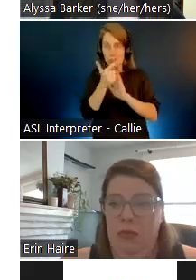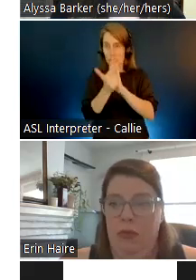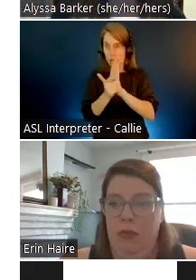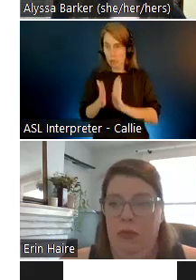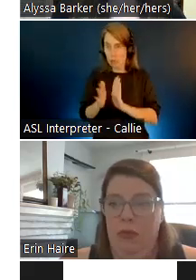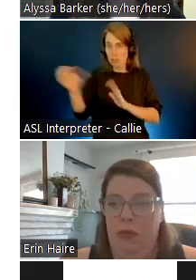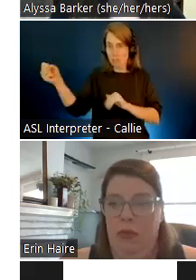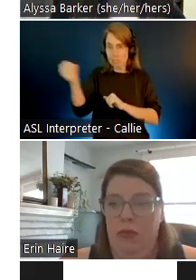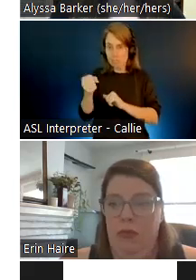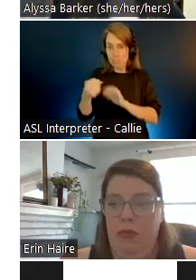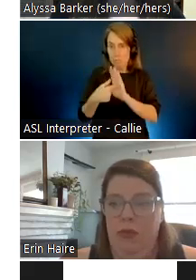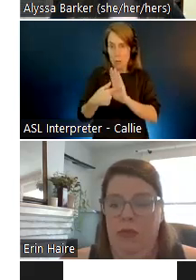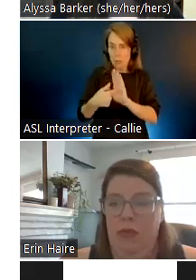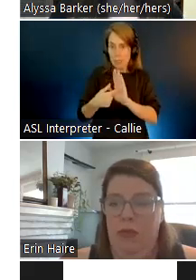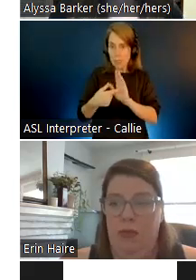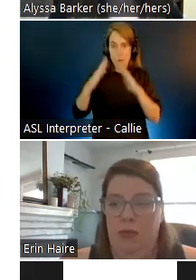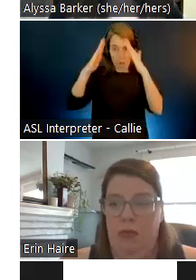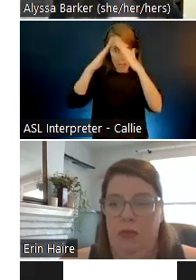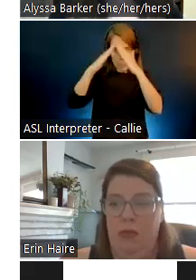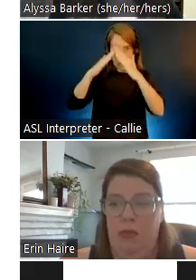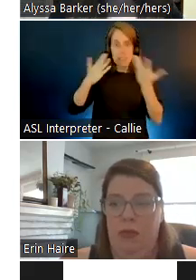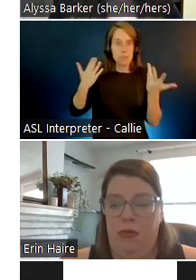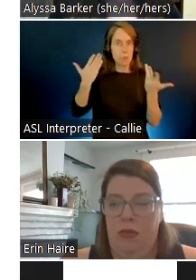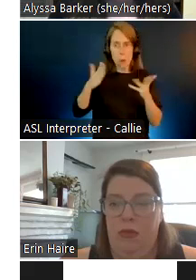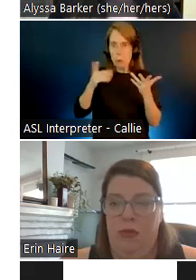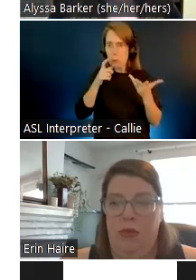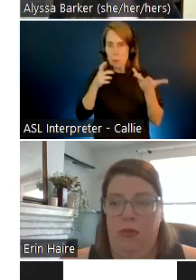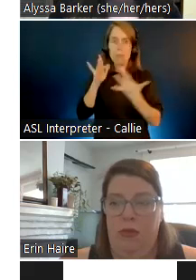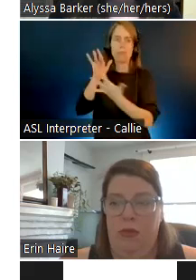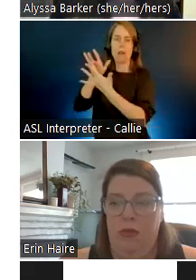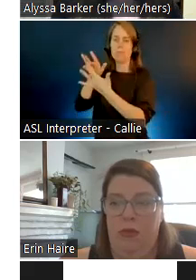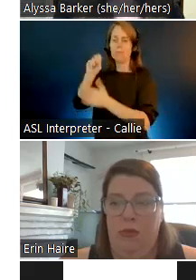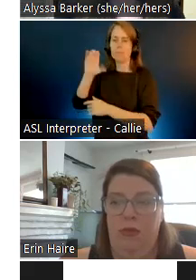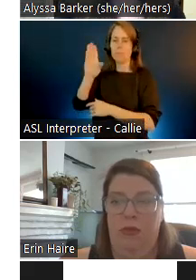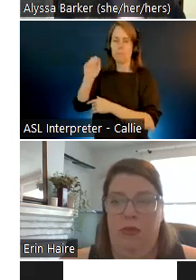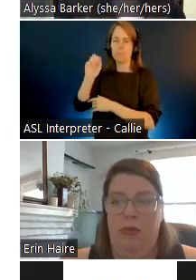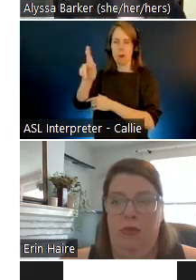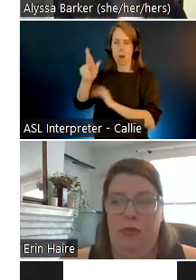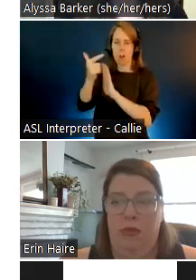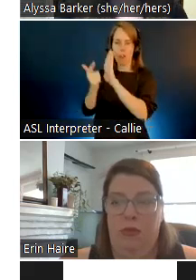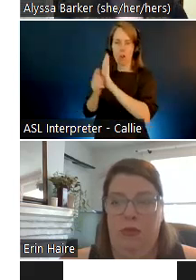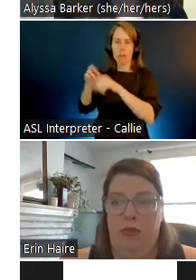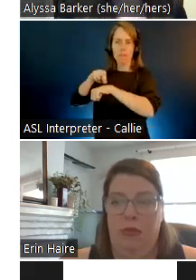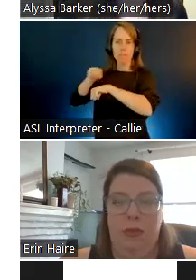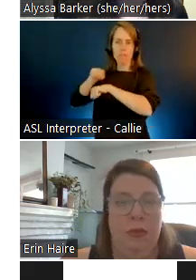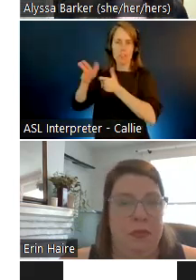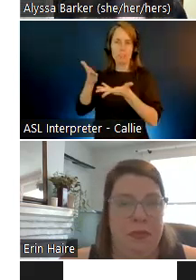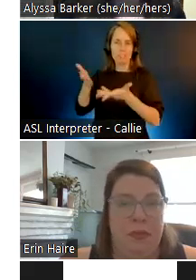and you don't know of one you can contact the south carolina bar law referral service